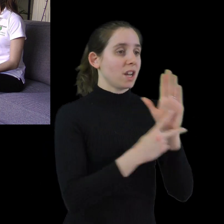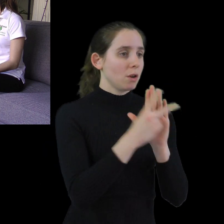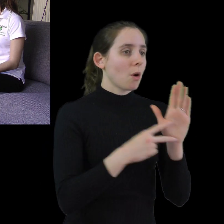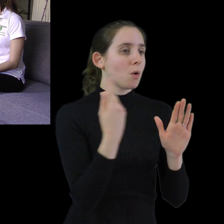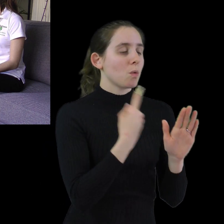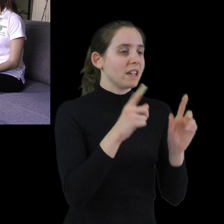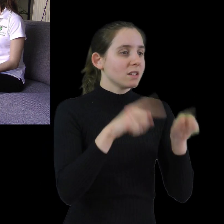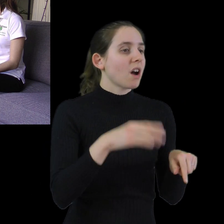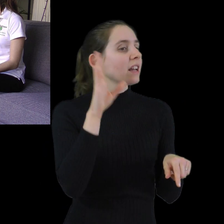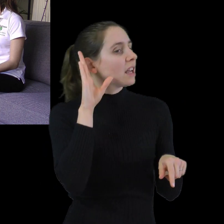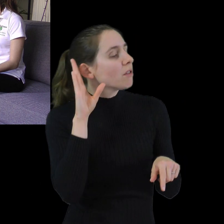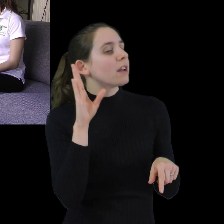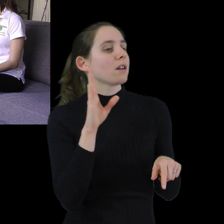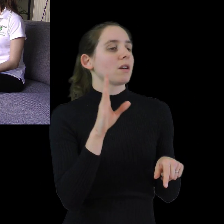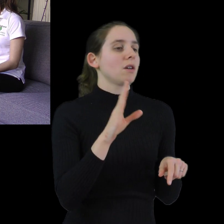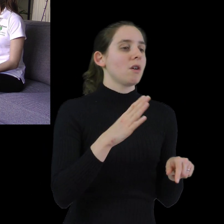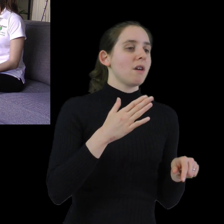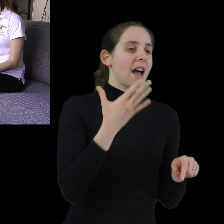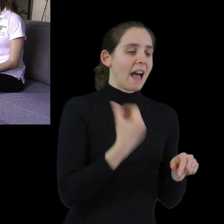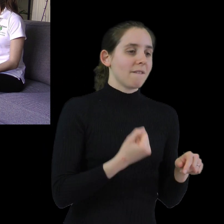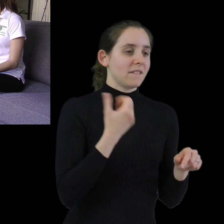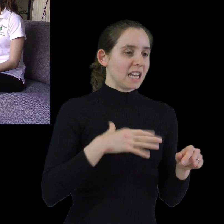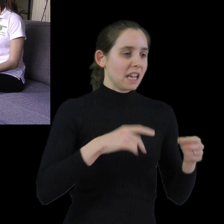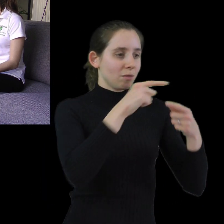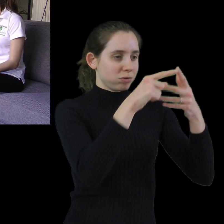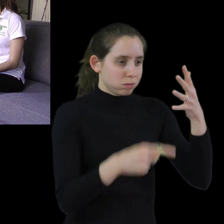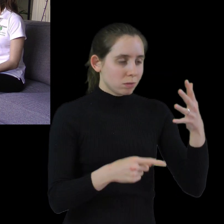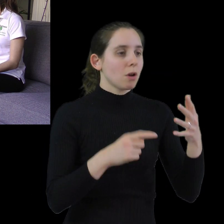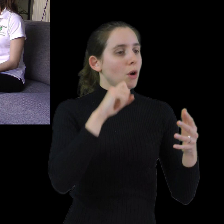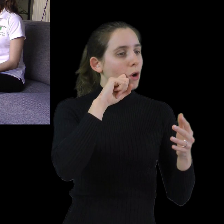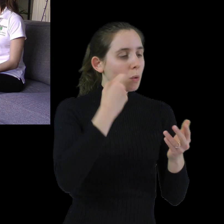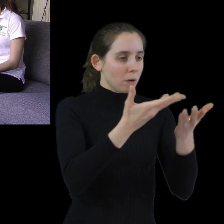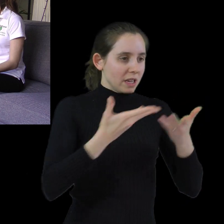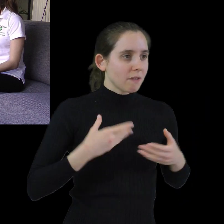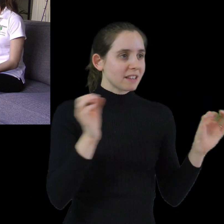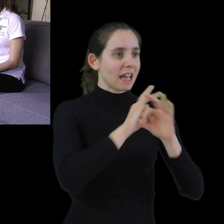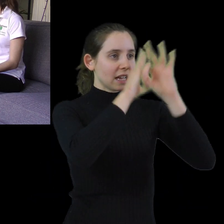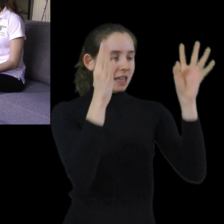start hearing, hey, this is a need, that's a need that's it. Then that's going to give us that clear pathway forward.